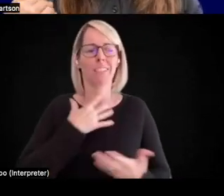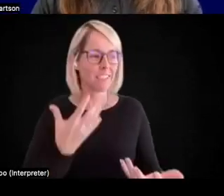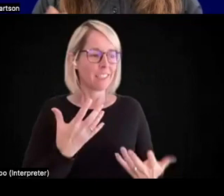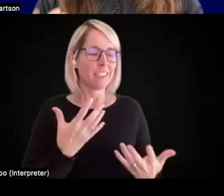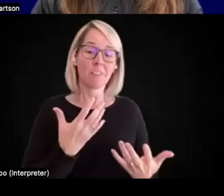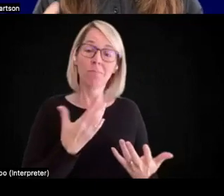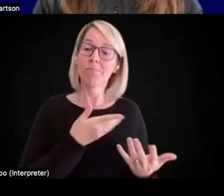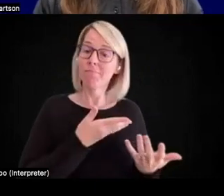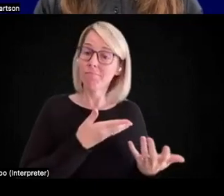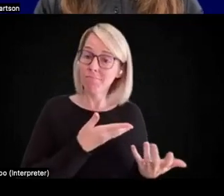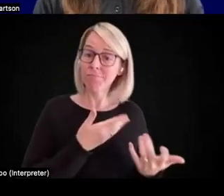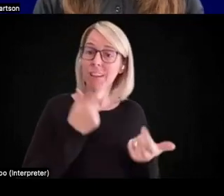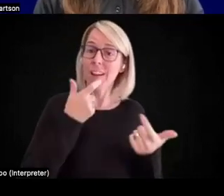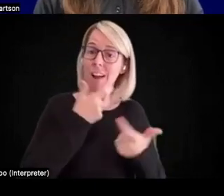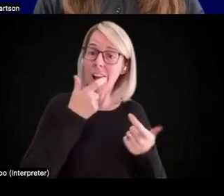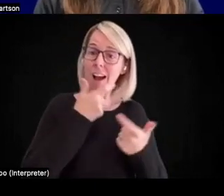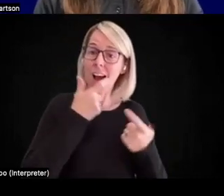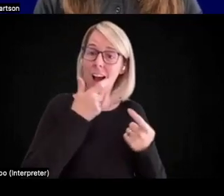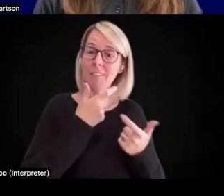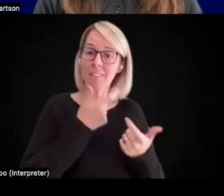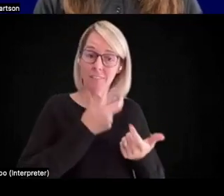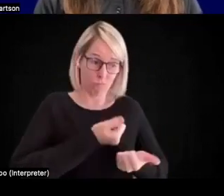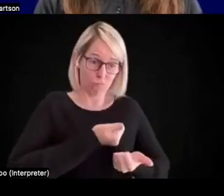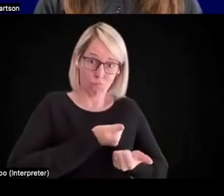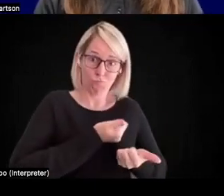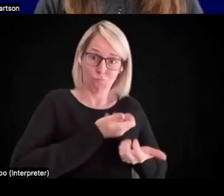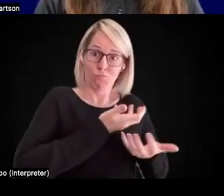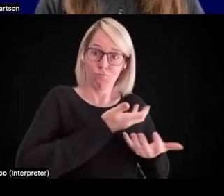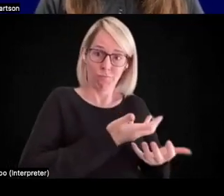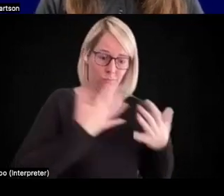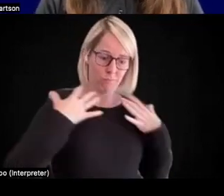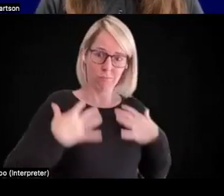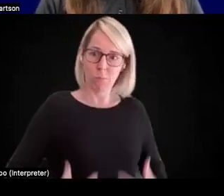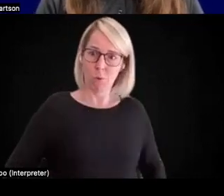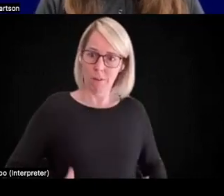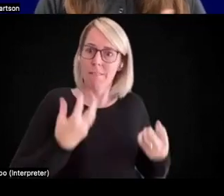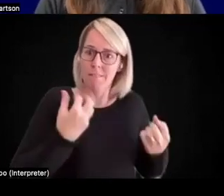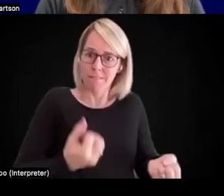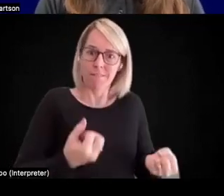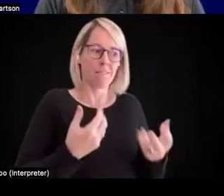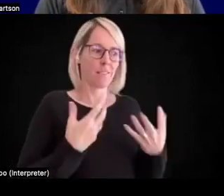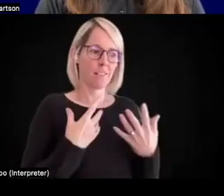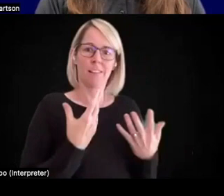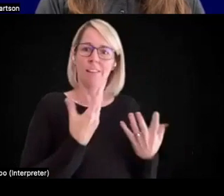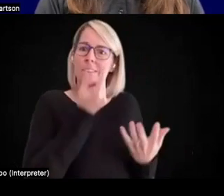that laugh is going to show in your body and in the movement of your body and that is something